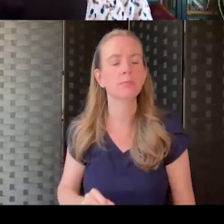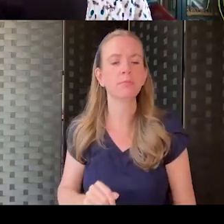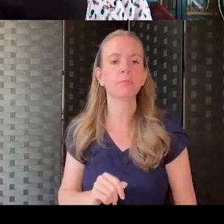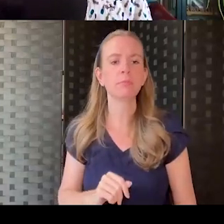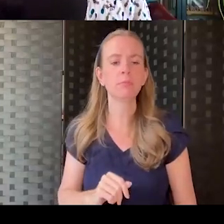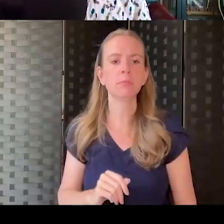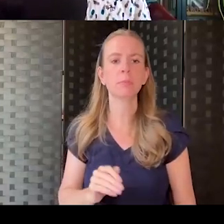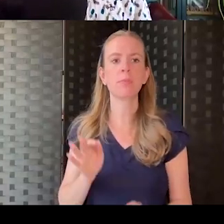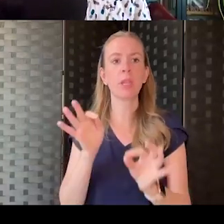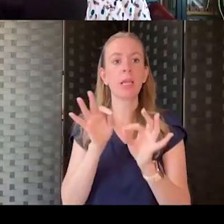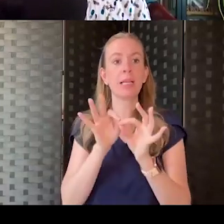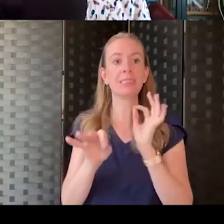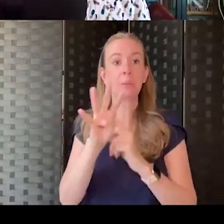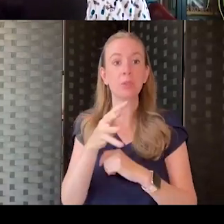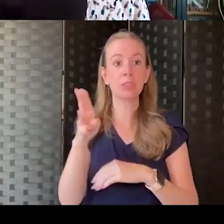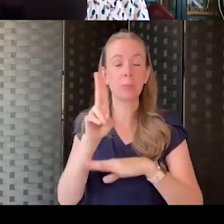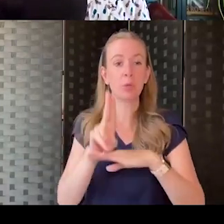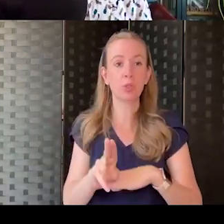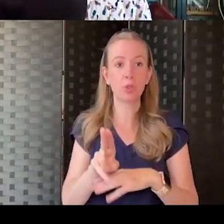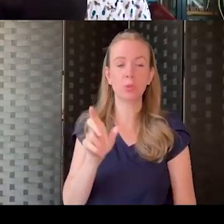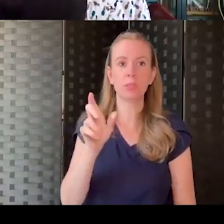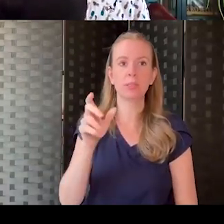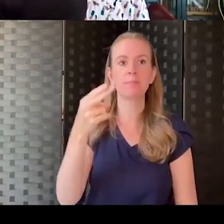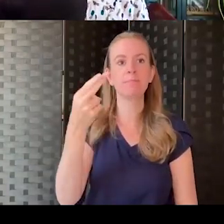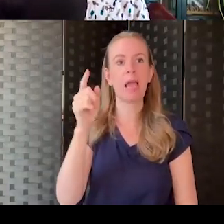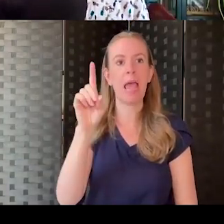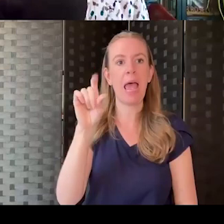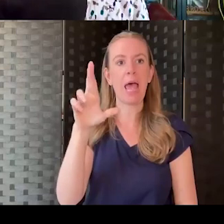A simple table uses column headers and/or row headers. This makes that